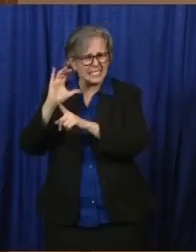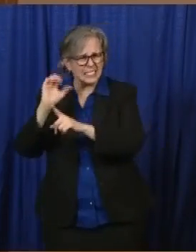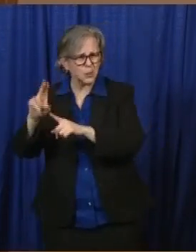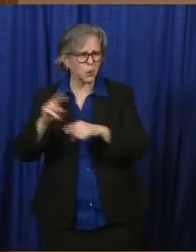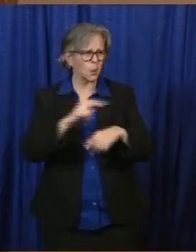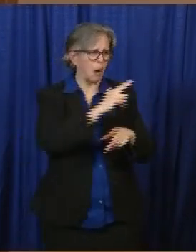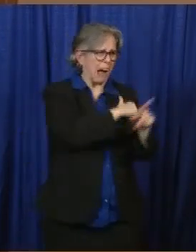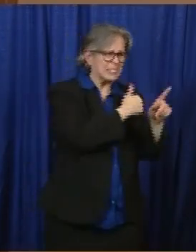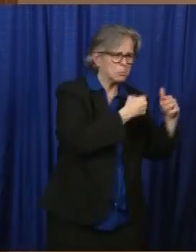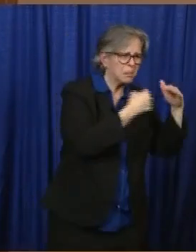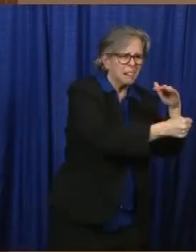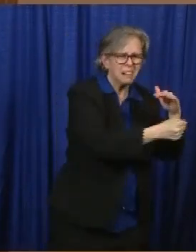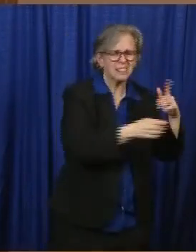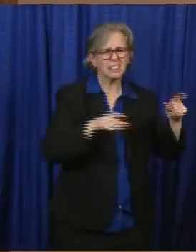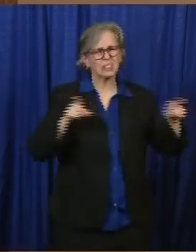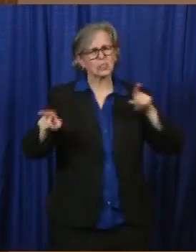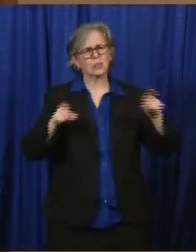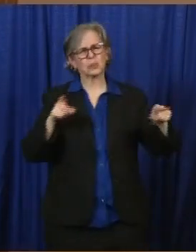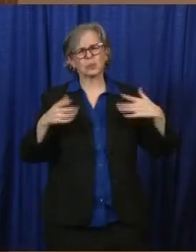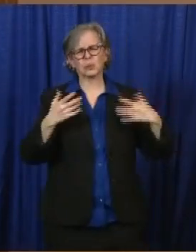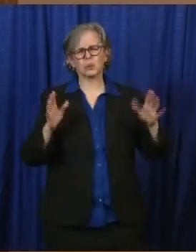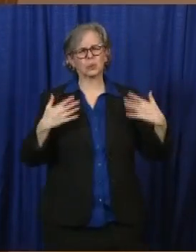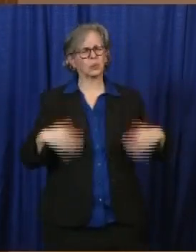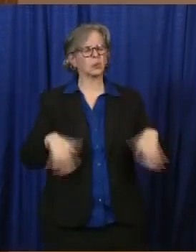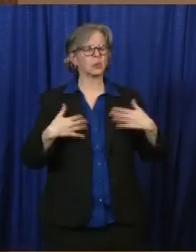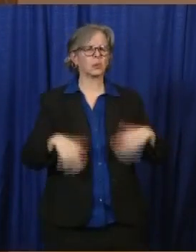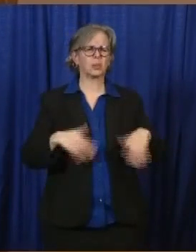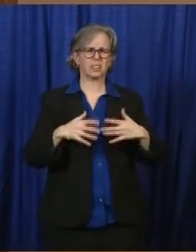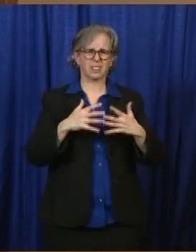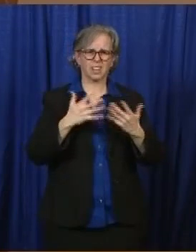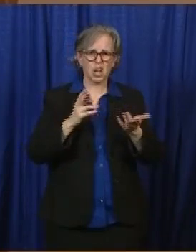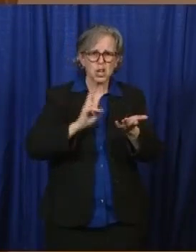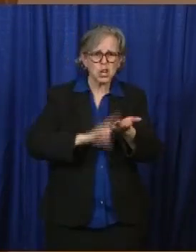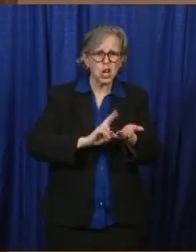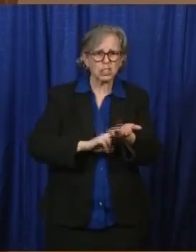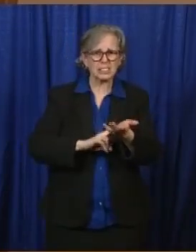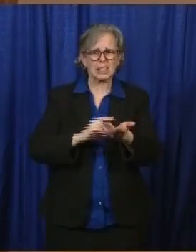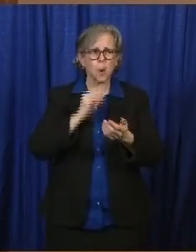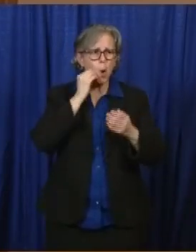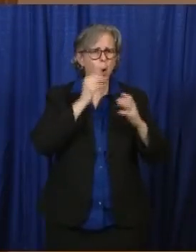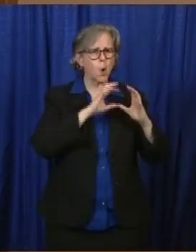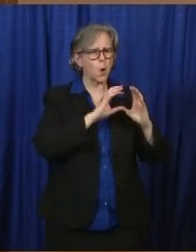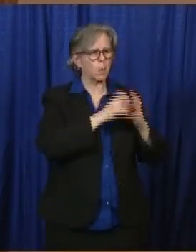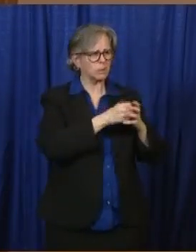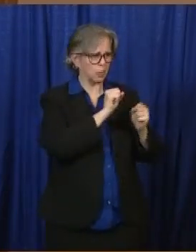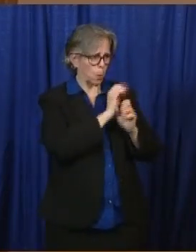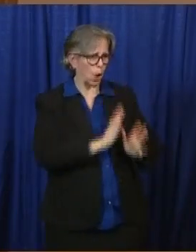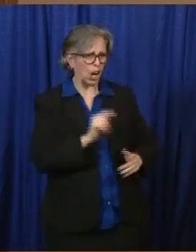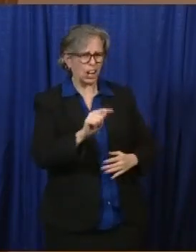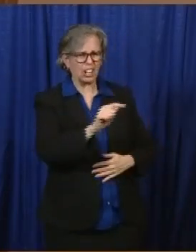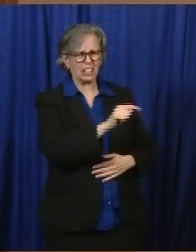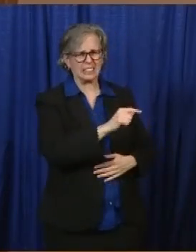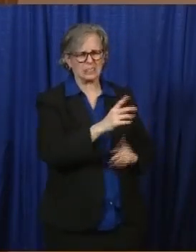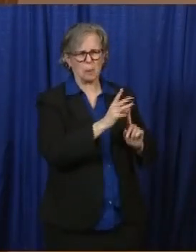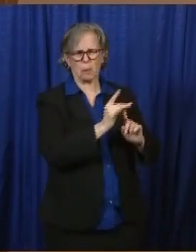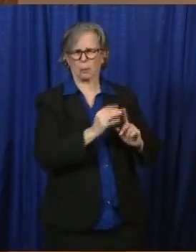WE KNOW AND WE ALREADY SEE FROM THE STORIES FROM THE FRONT LINE IT IS A LOT OF WORK RIGHT NOW IN ICUS AND HOSPITALS.